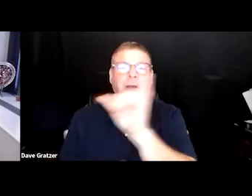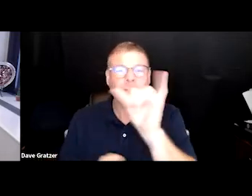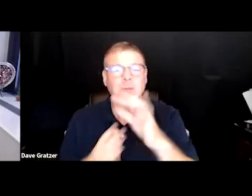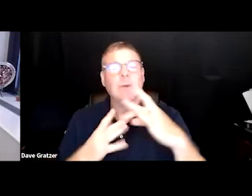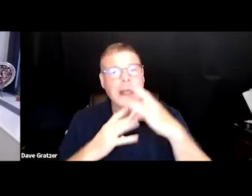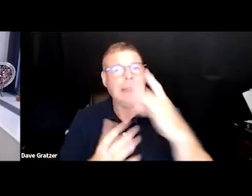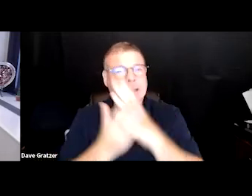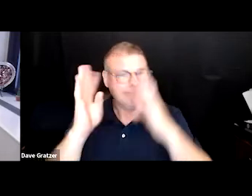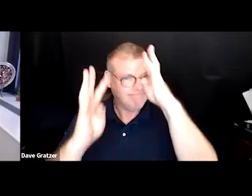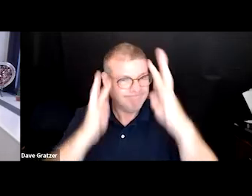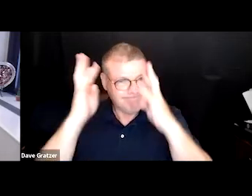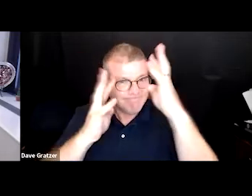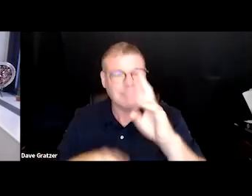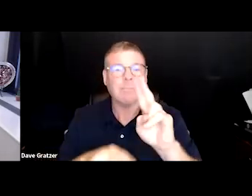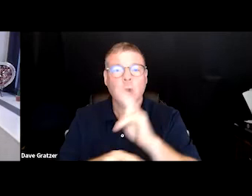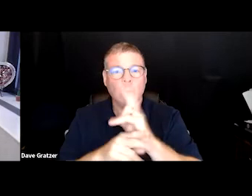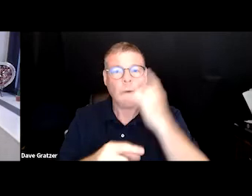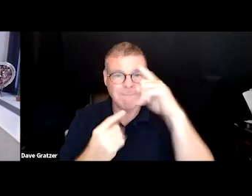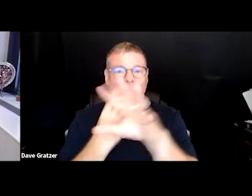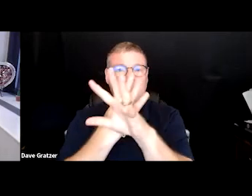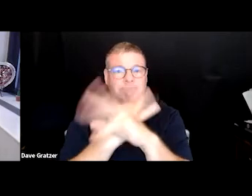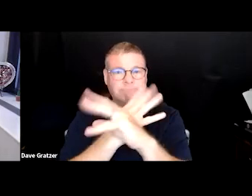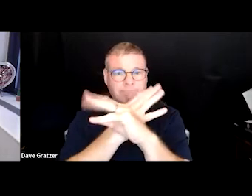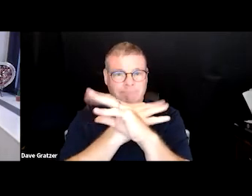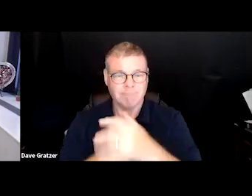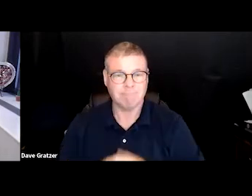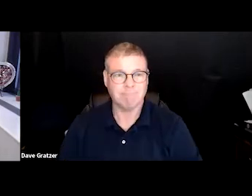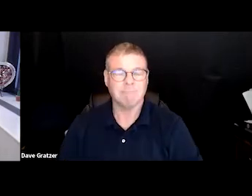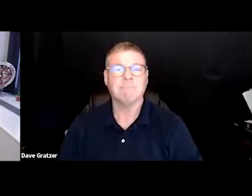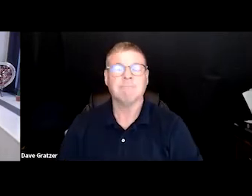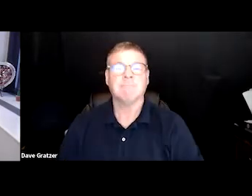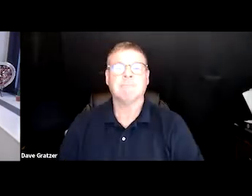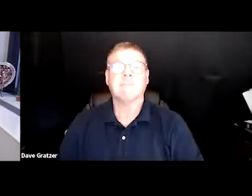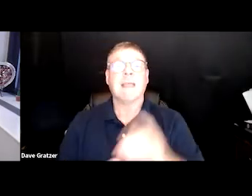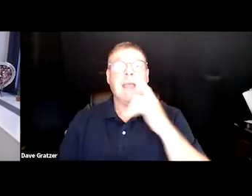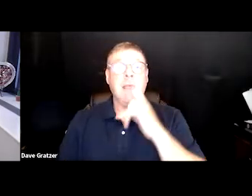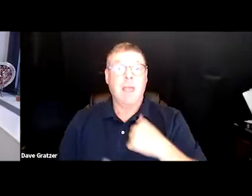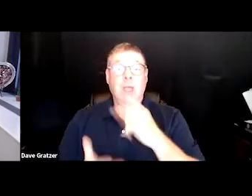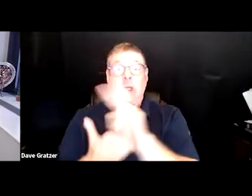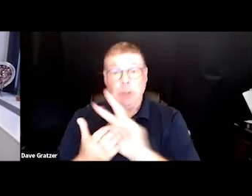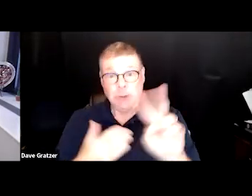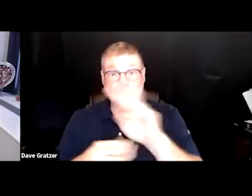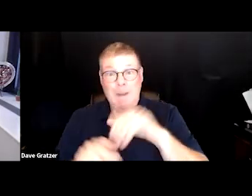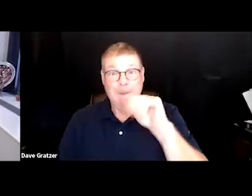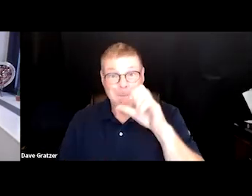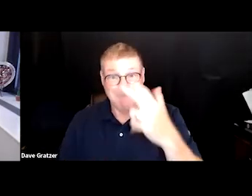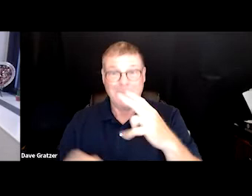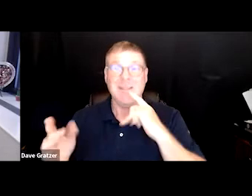specifically around the use of telehealth. So one participant mentioned, "We were a couple of weeks away in March when we had our plan in place.